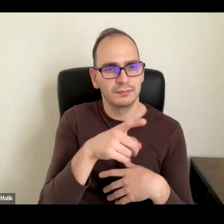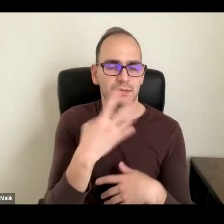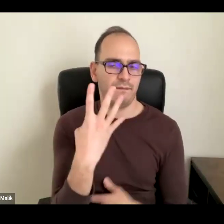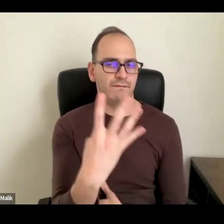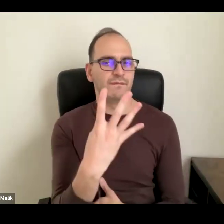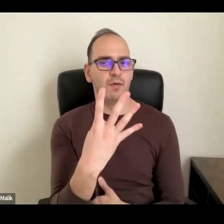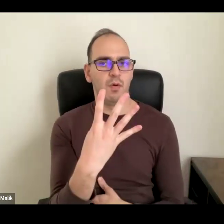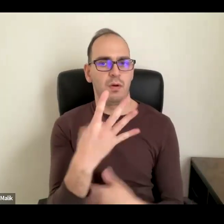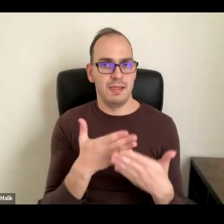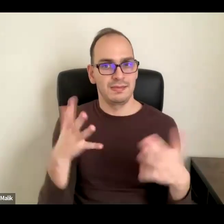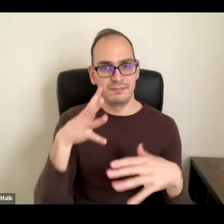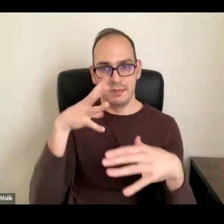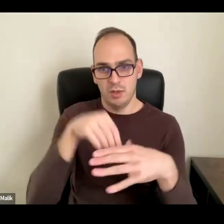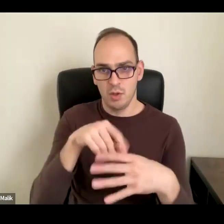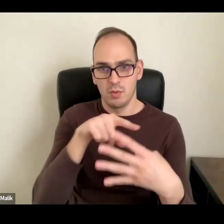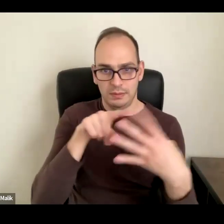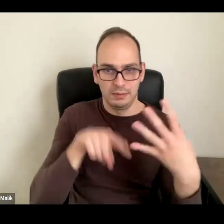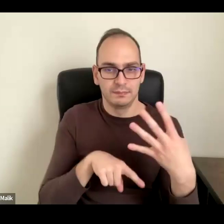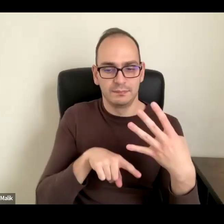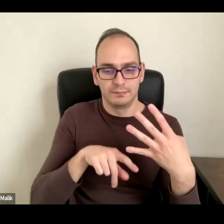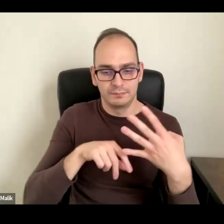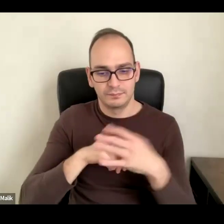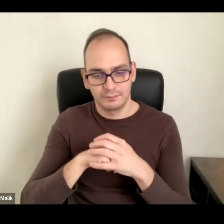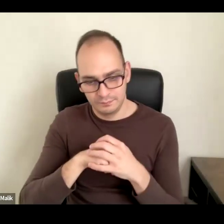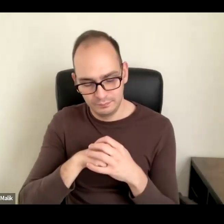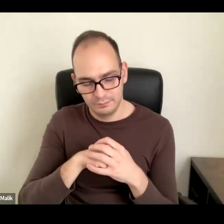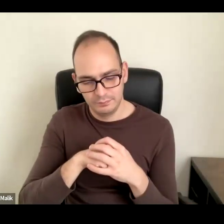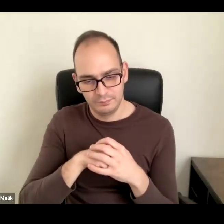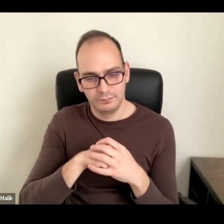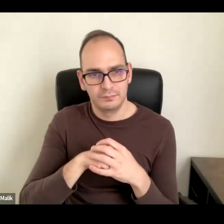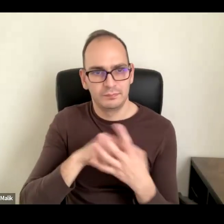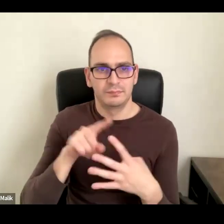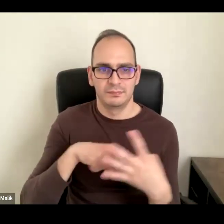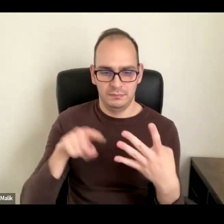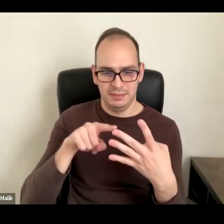things that need to be included in an extension request and the second thing is that consent